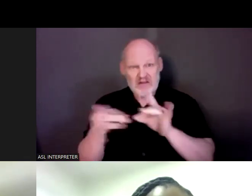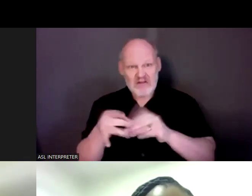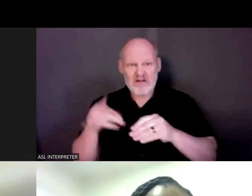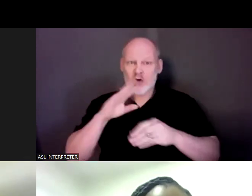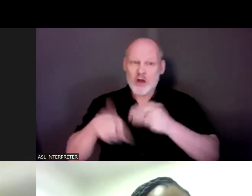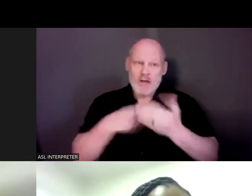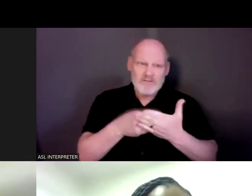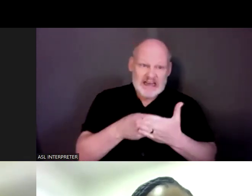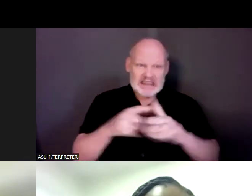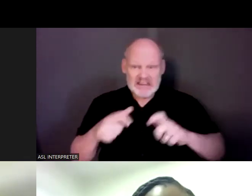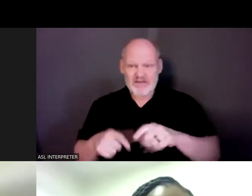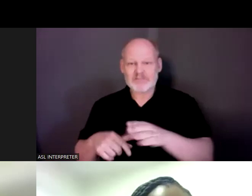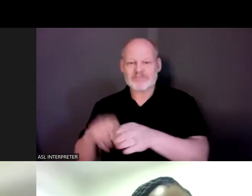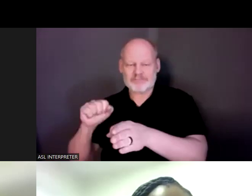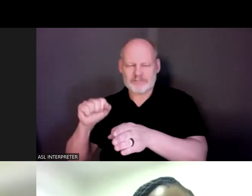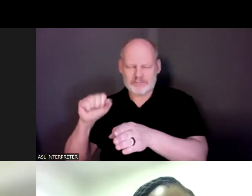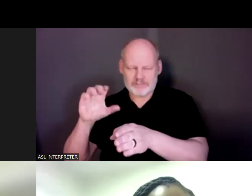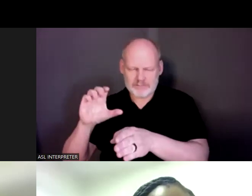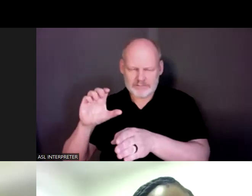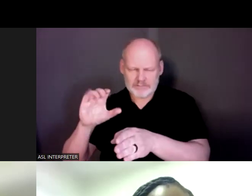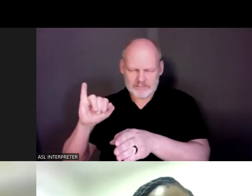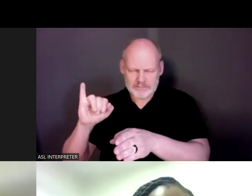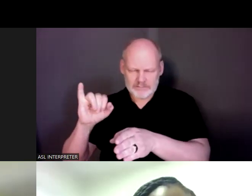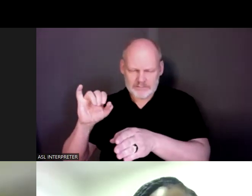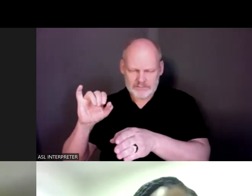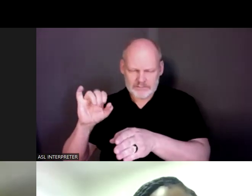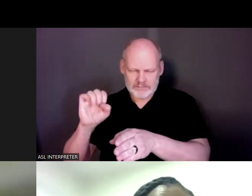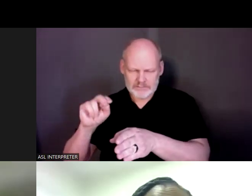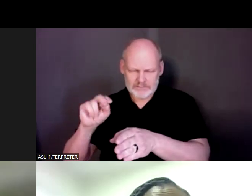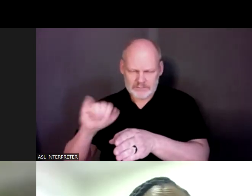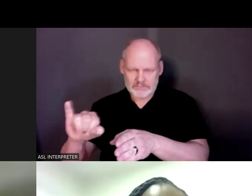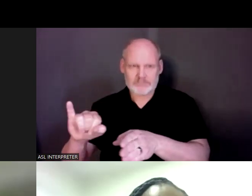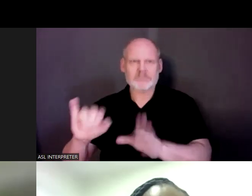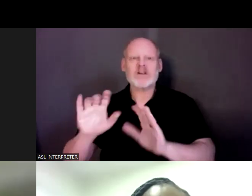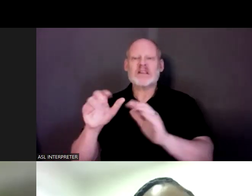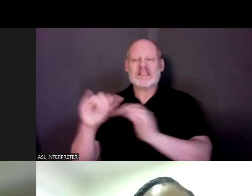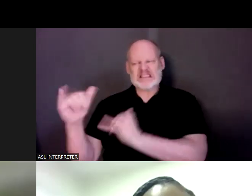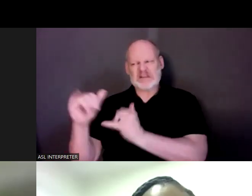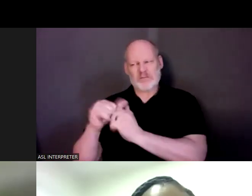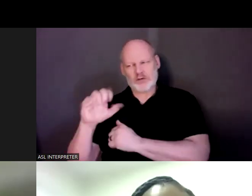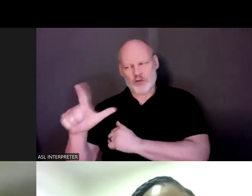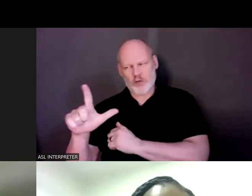For sure, so very similar to Joel's challenges, I think for us it's change is hard right? So we